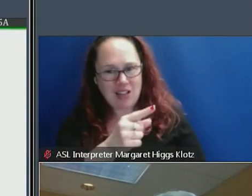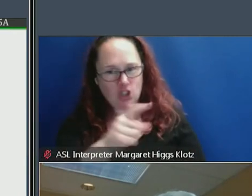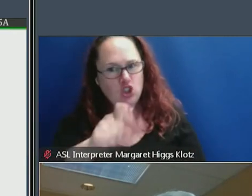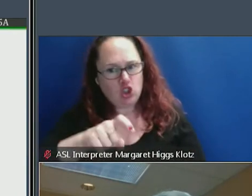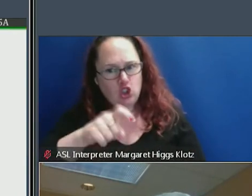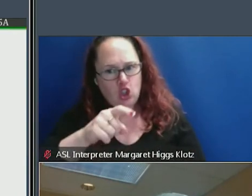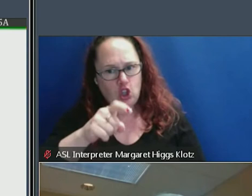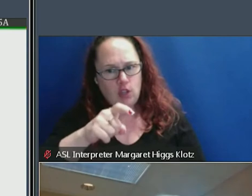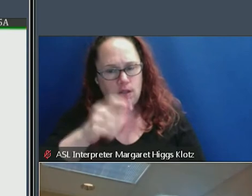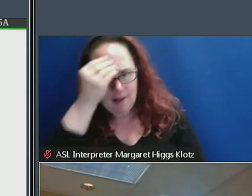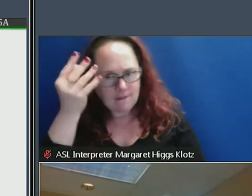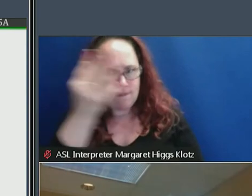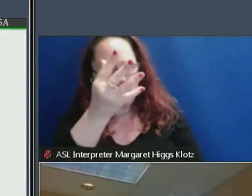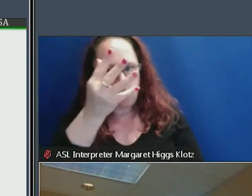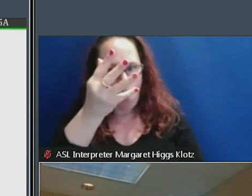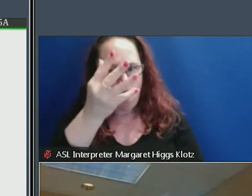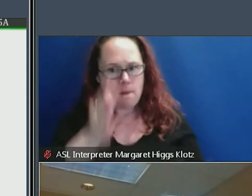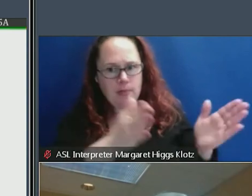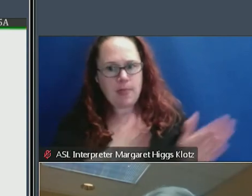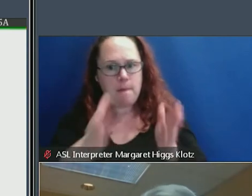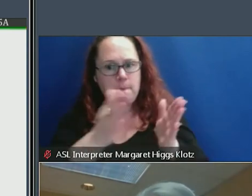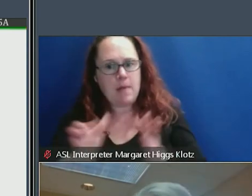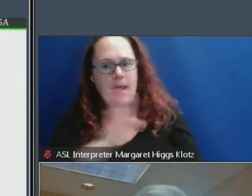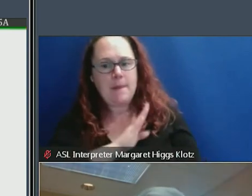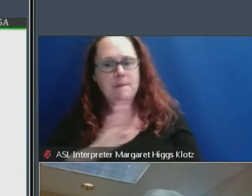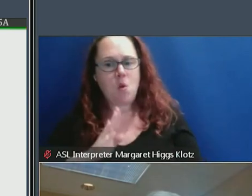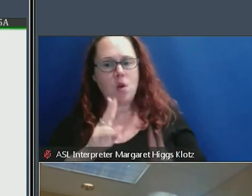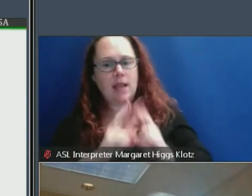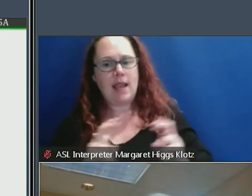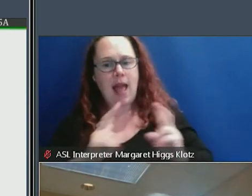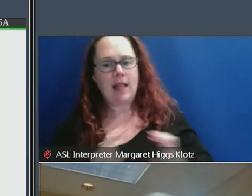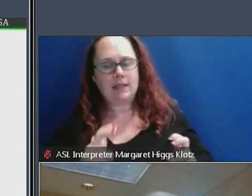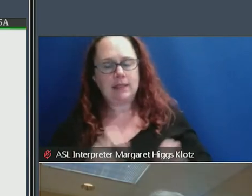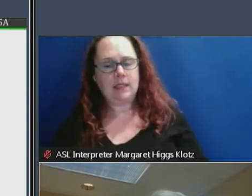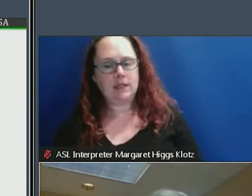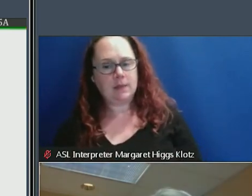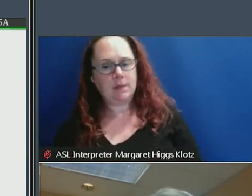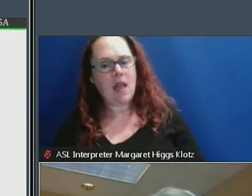the planning boards analysis. In this case, the chair as described this process of the mandatory